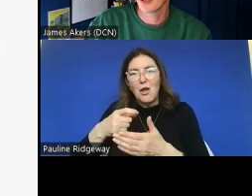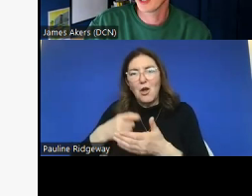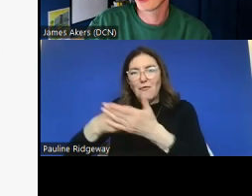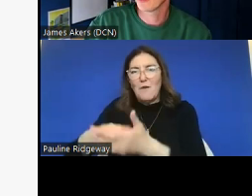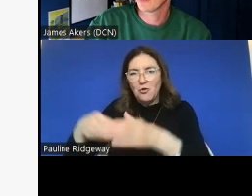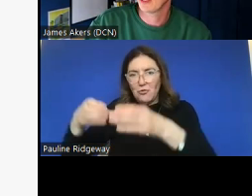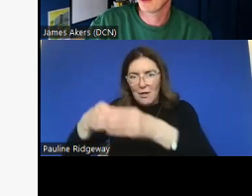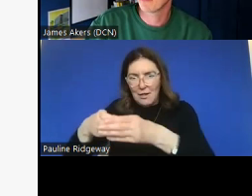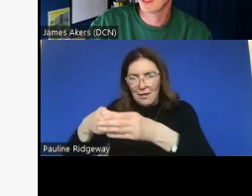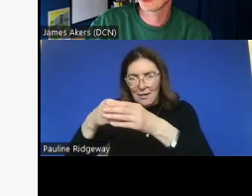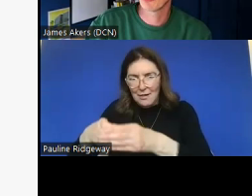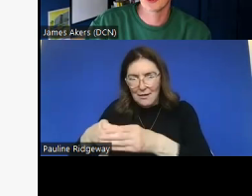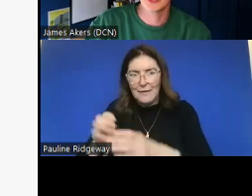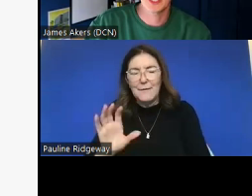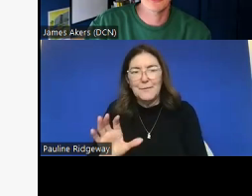we can look at the actual report itself.